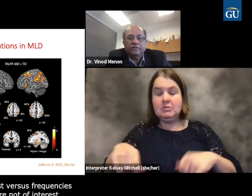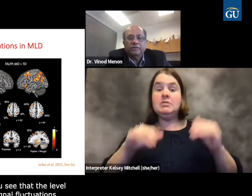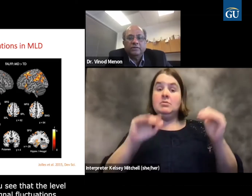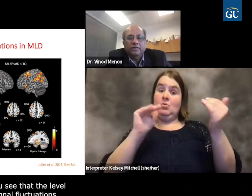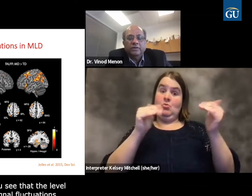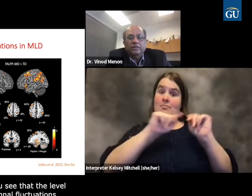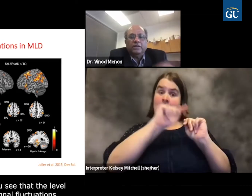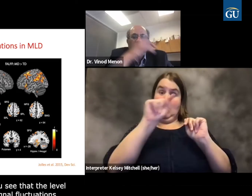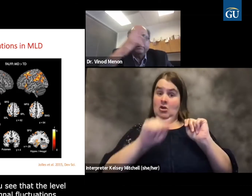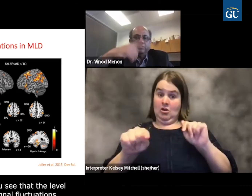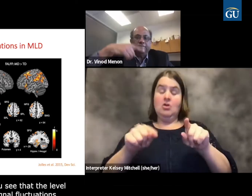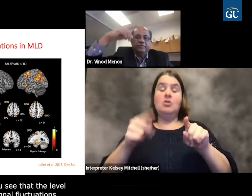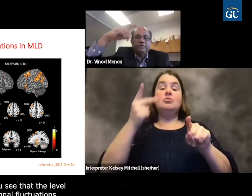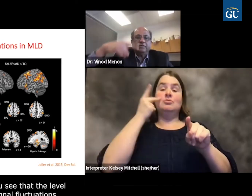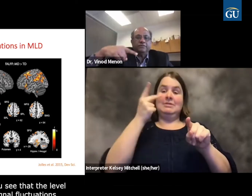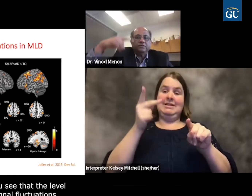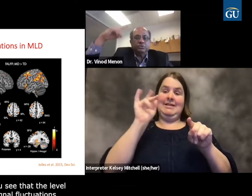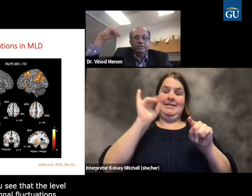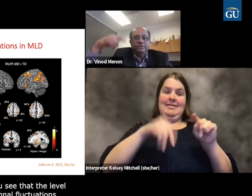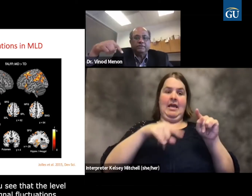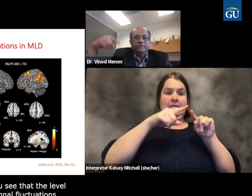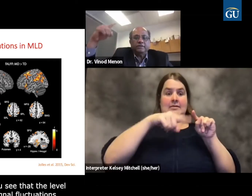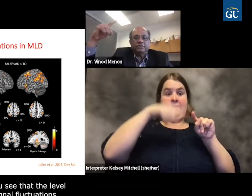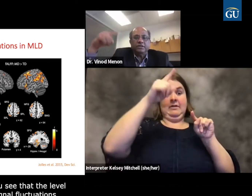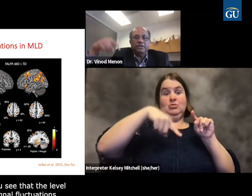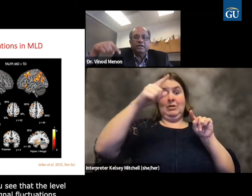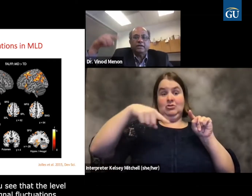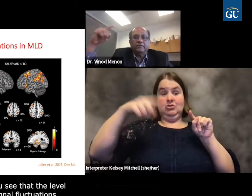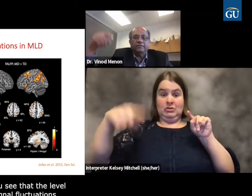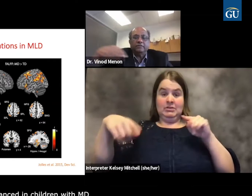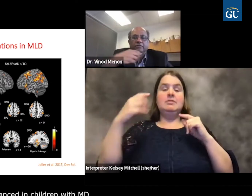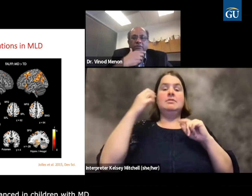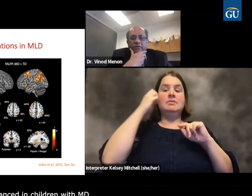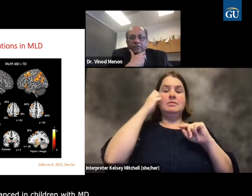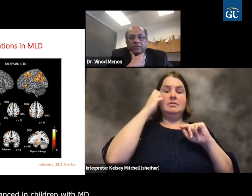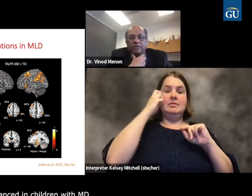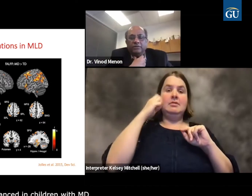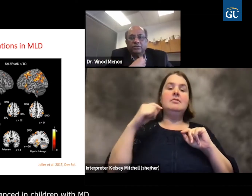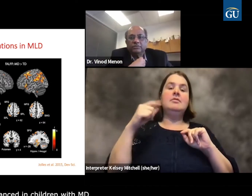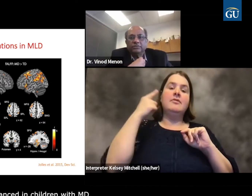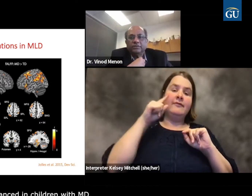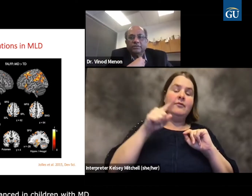and you see that the the level of signal fluctuations is